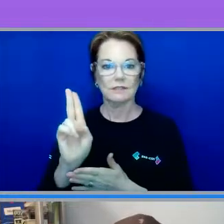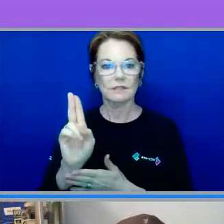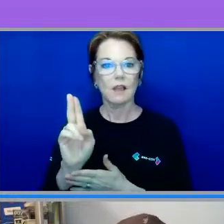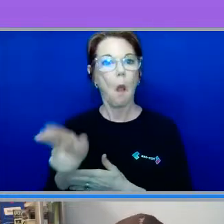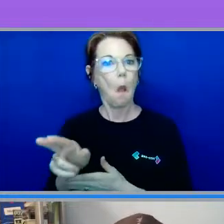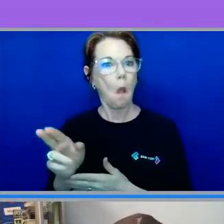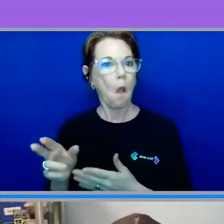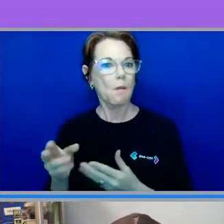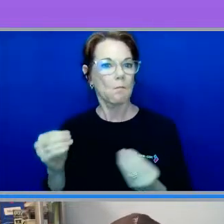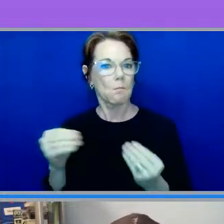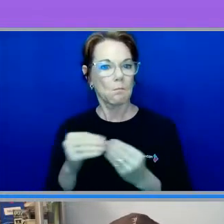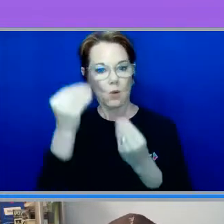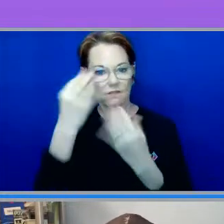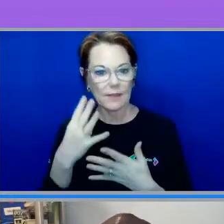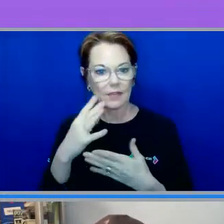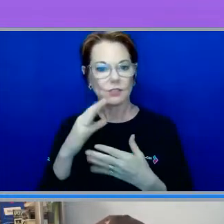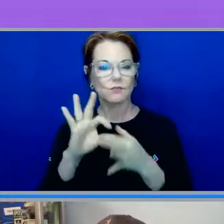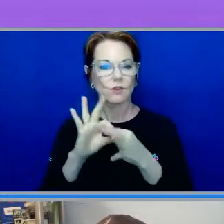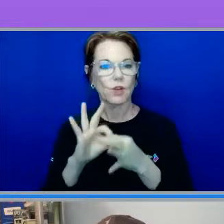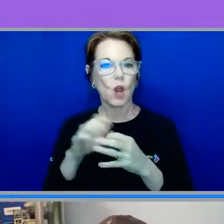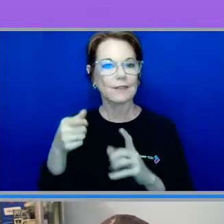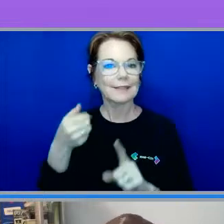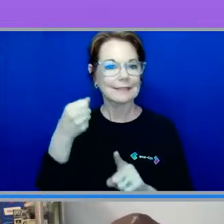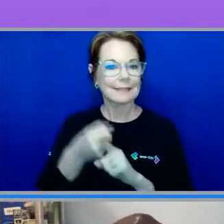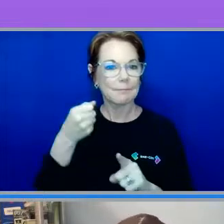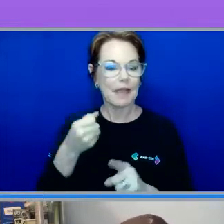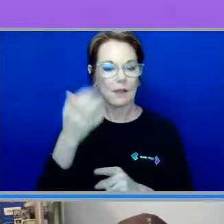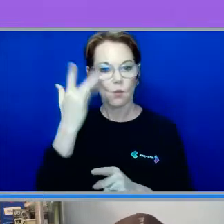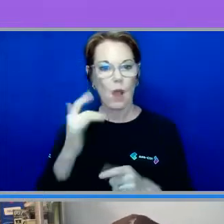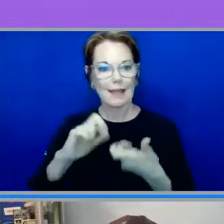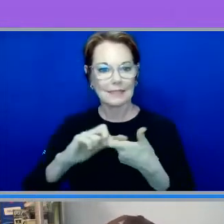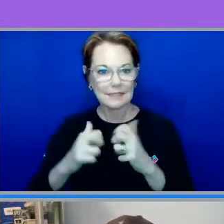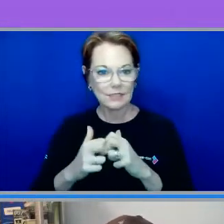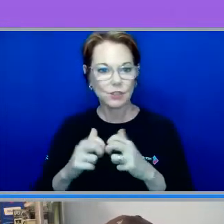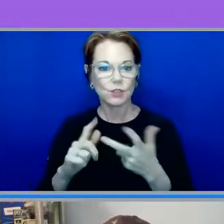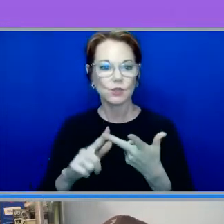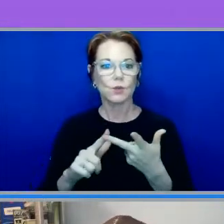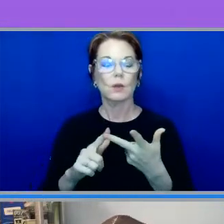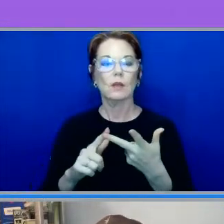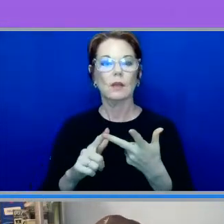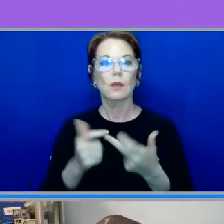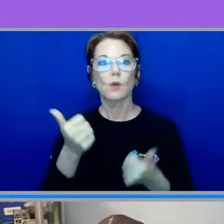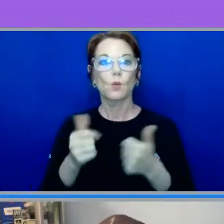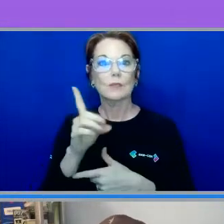about the impact of this issue, why it's an issue which